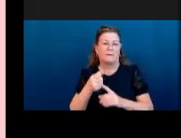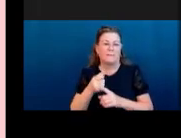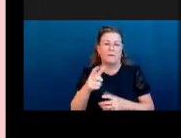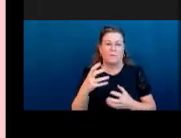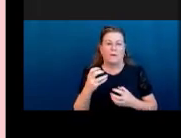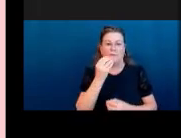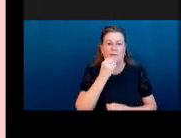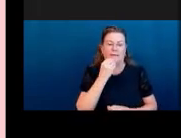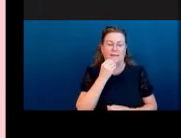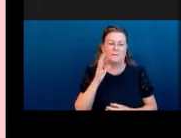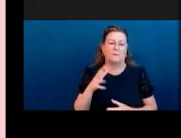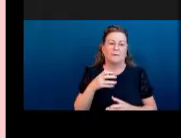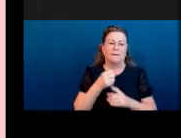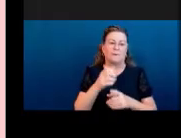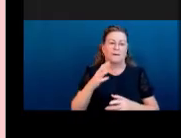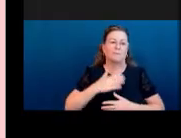that's going to affect your breathing, that's going to